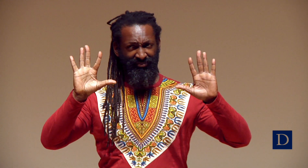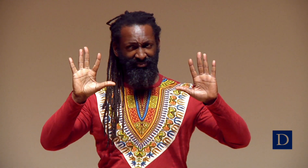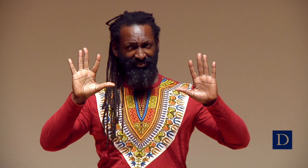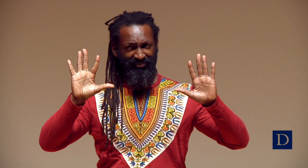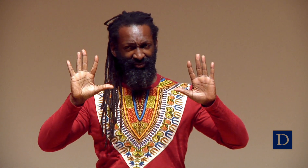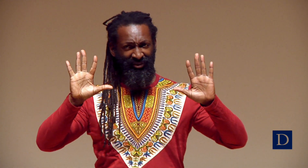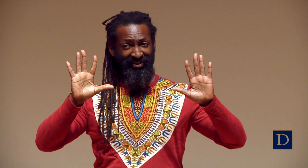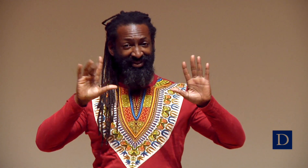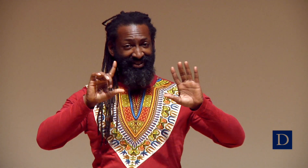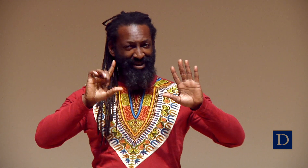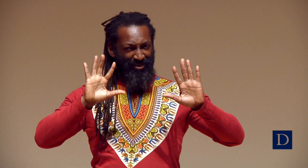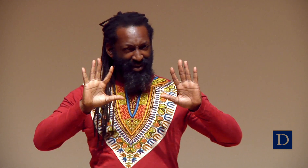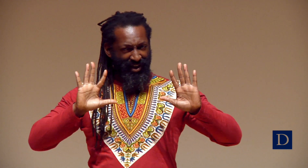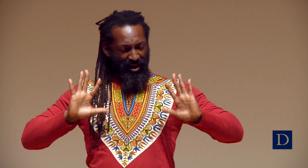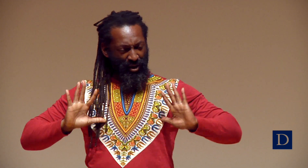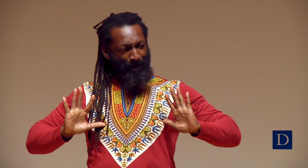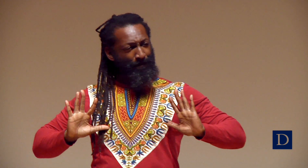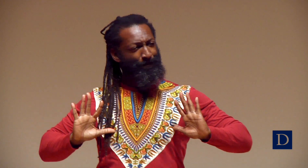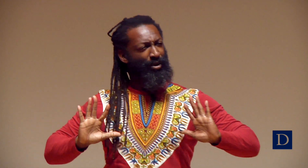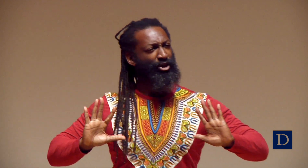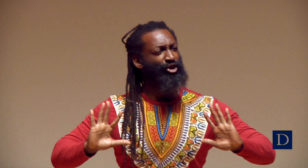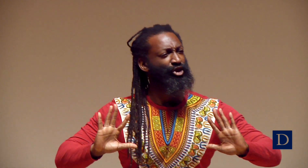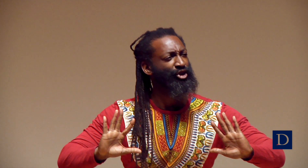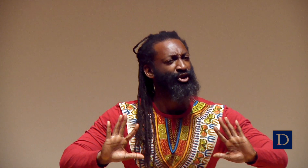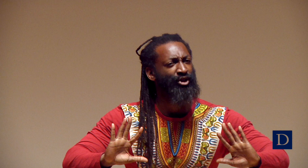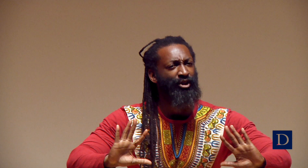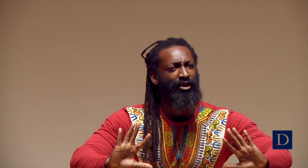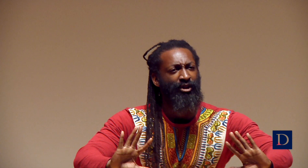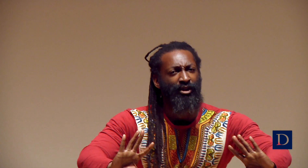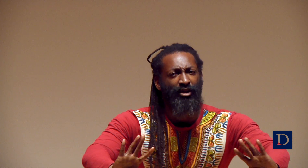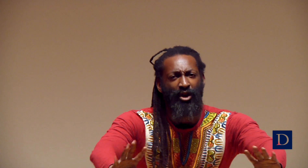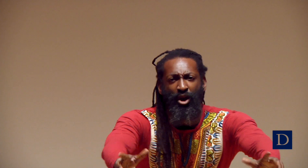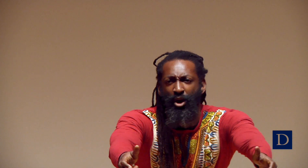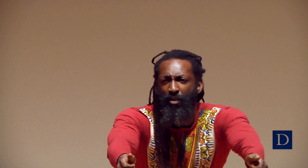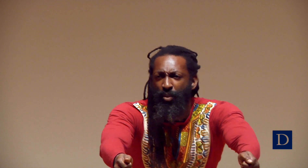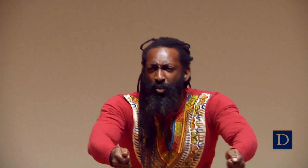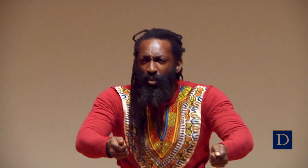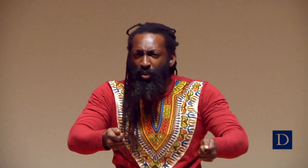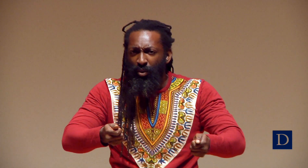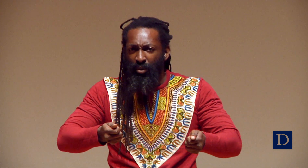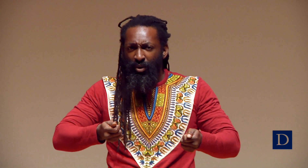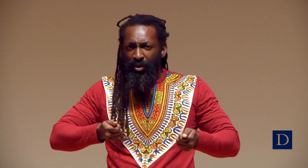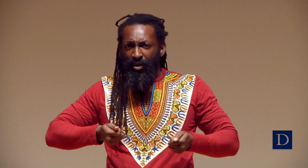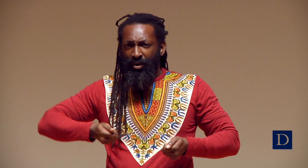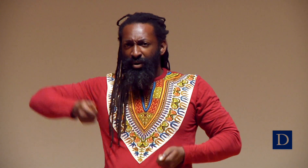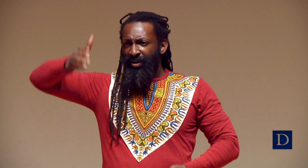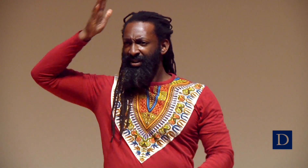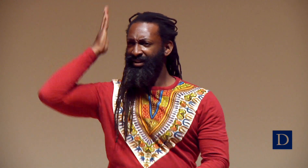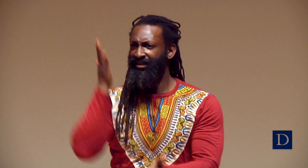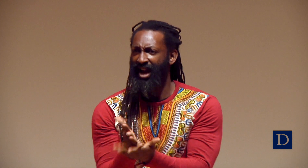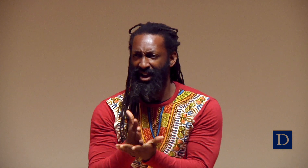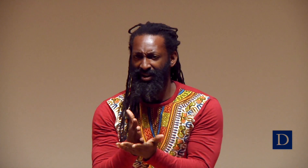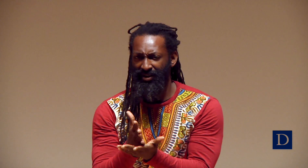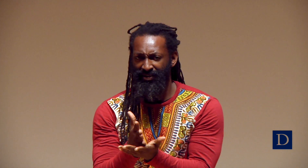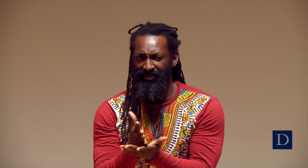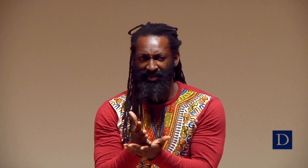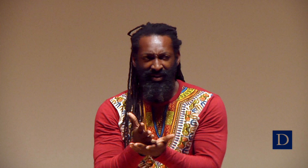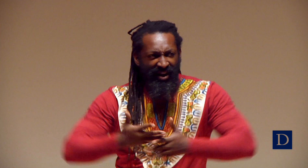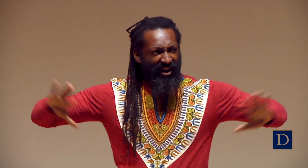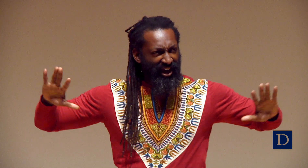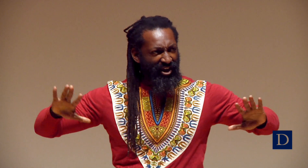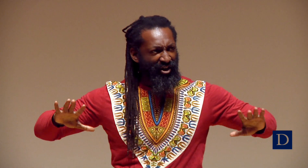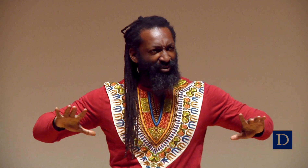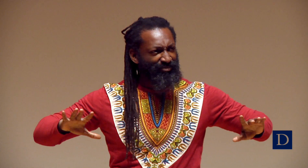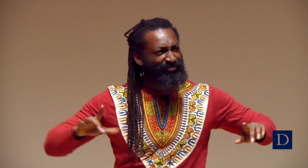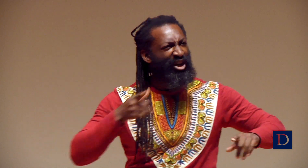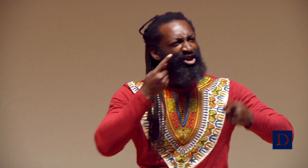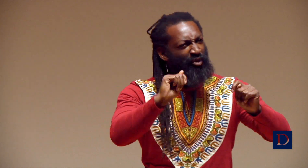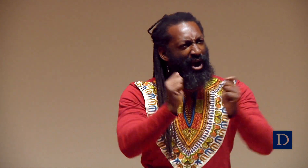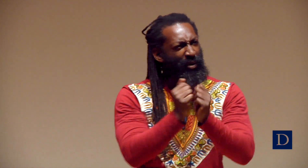Those two hands you had up, use them to push and pull, and stop and let go.